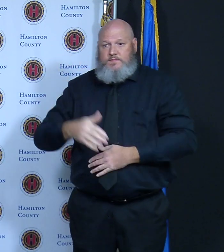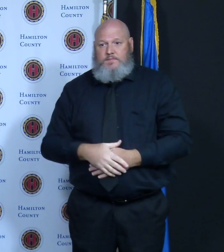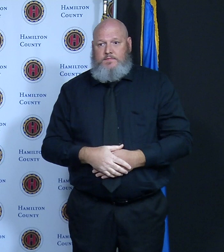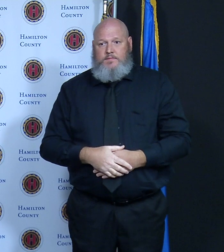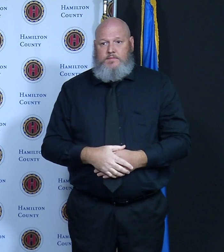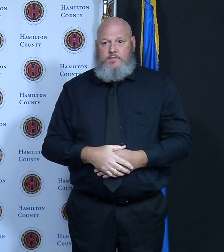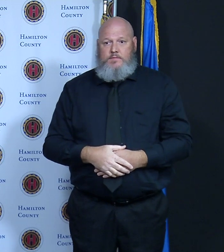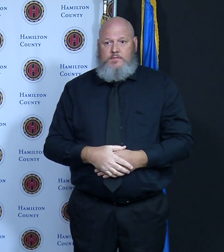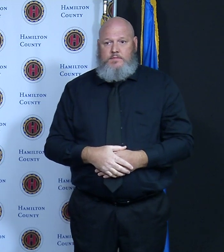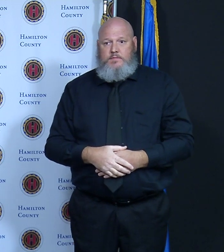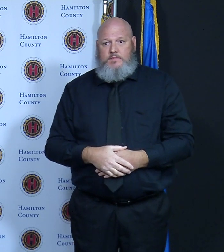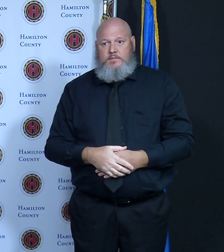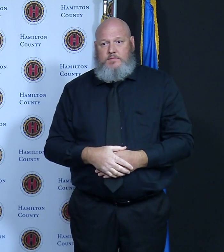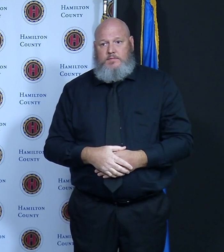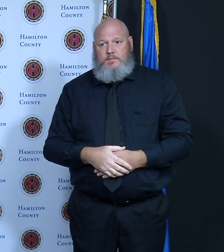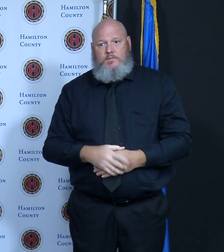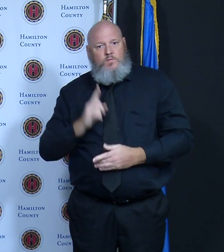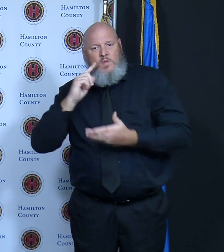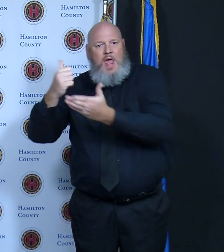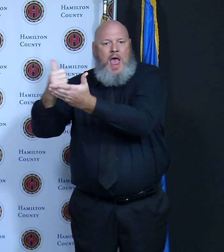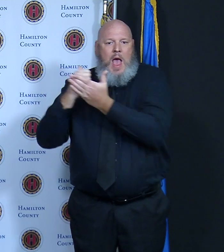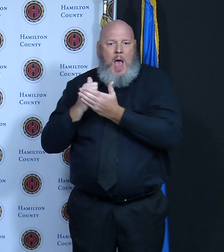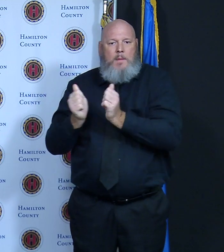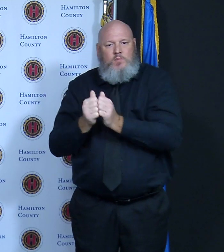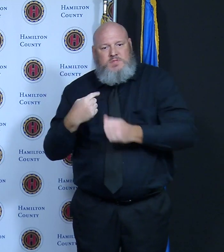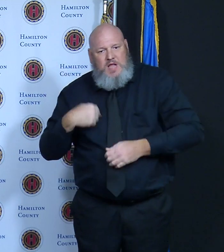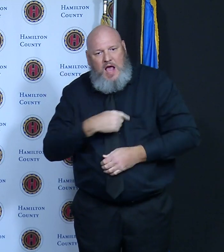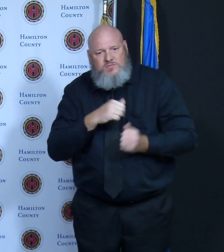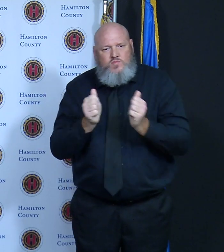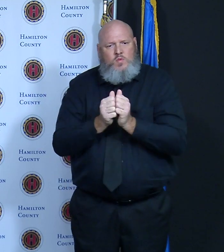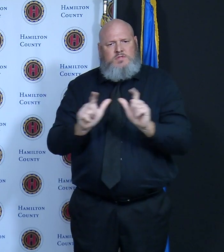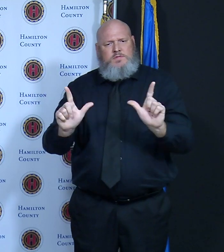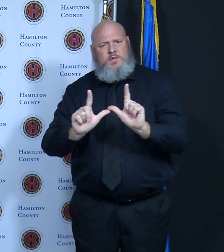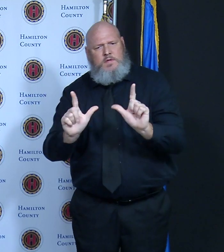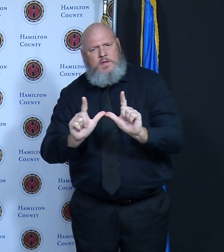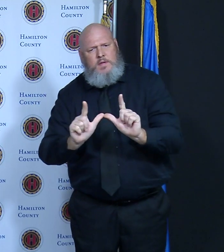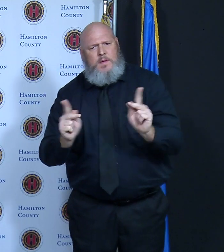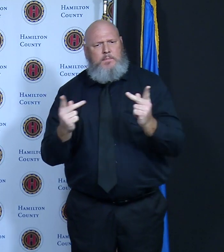about open meetings it's about virtual meetings it's about the building itself